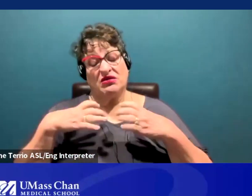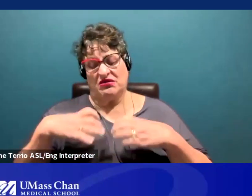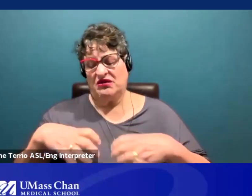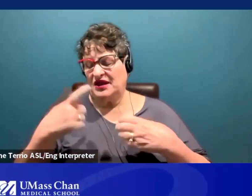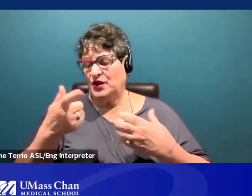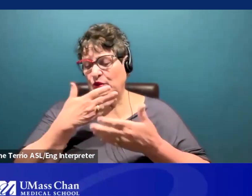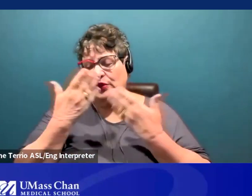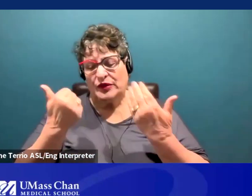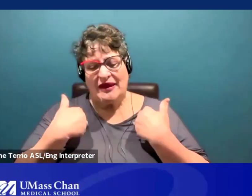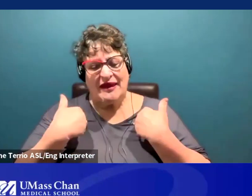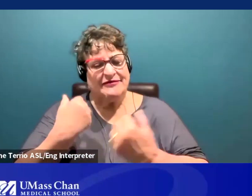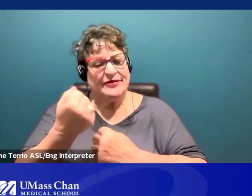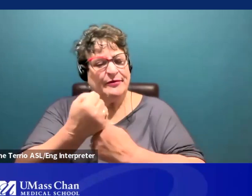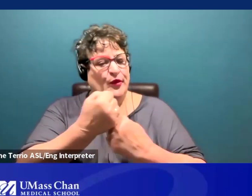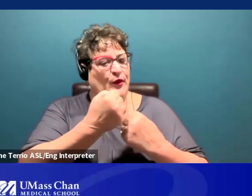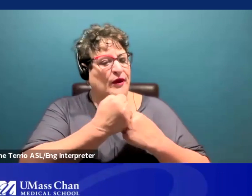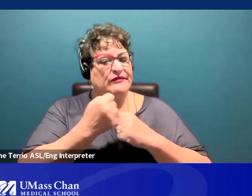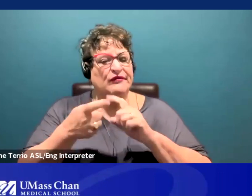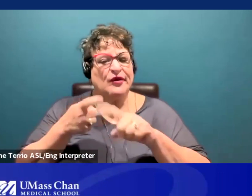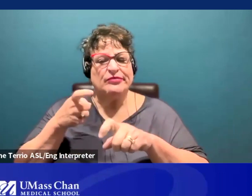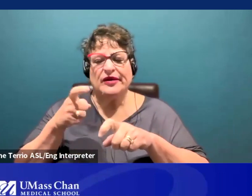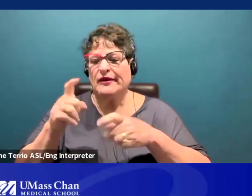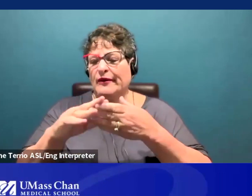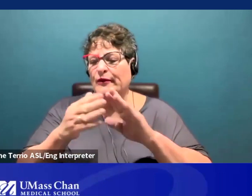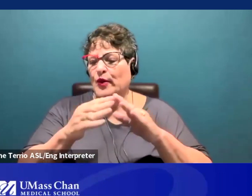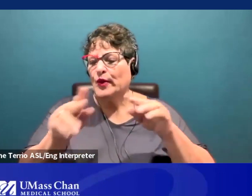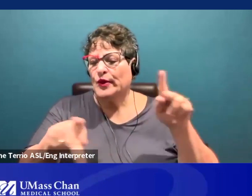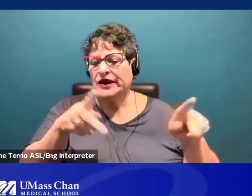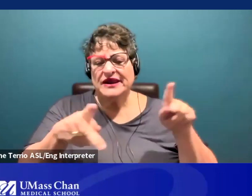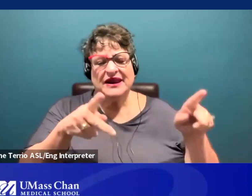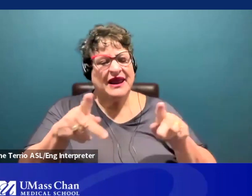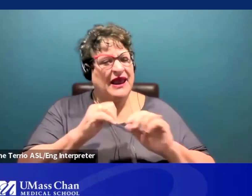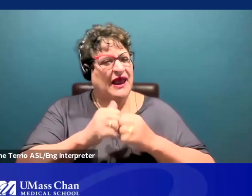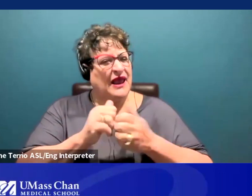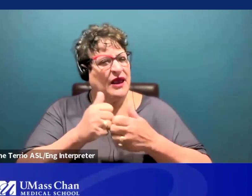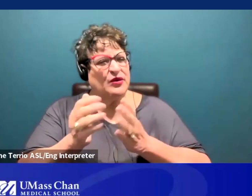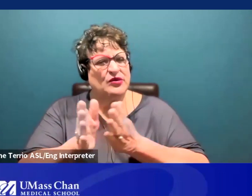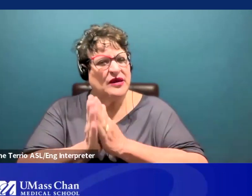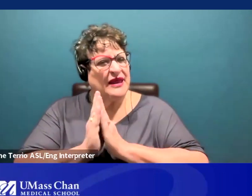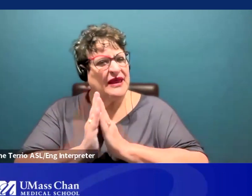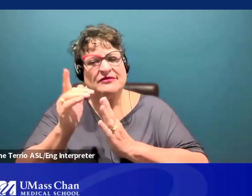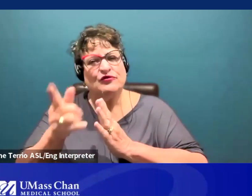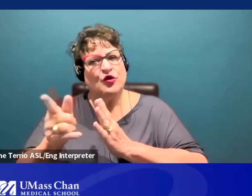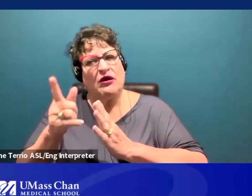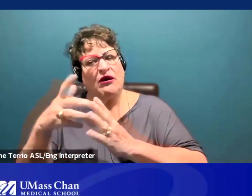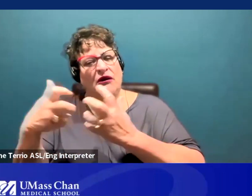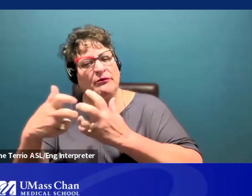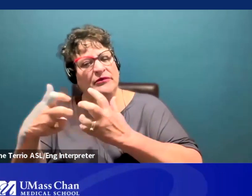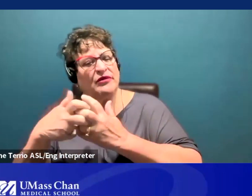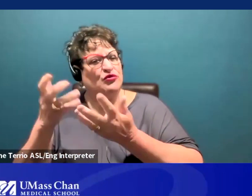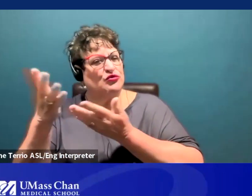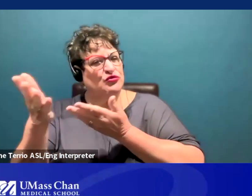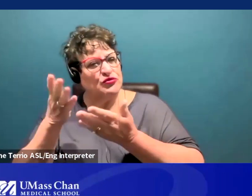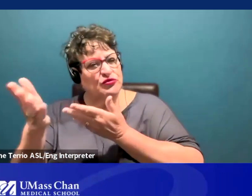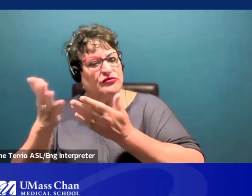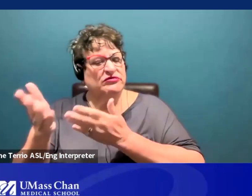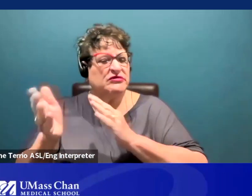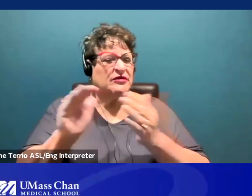how do you balance between asking for accommodations and services compared between putting the client at risk of CPS